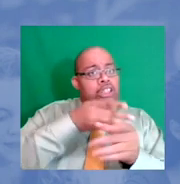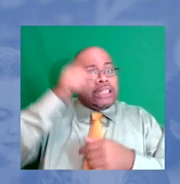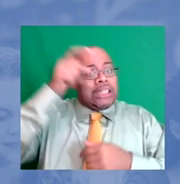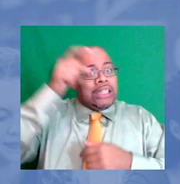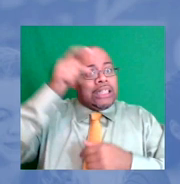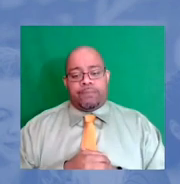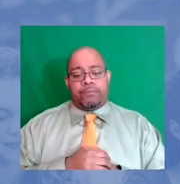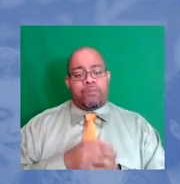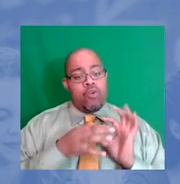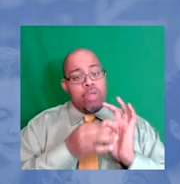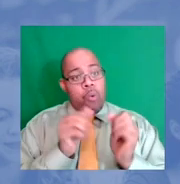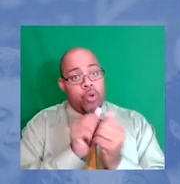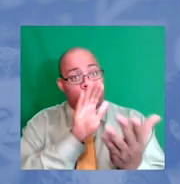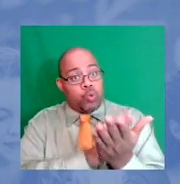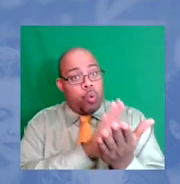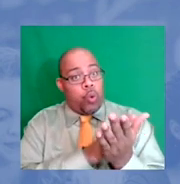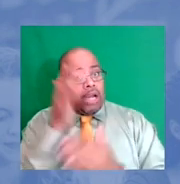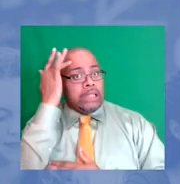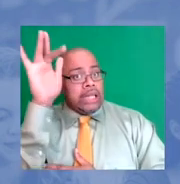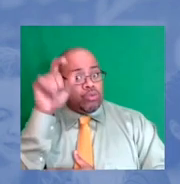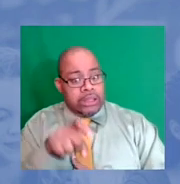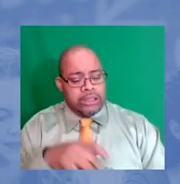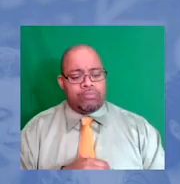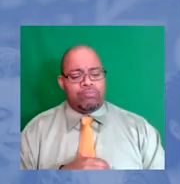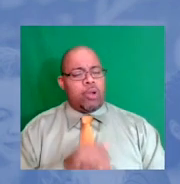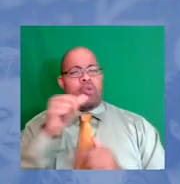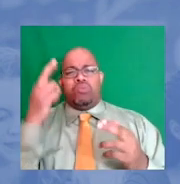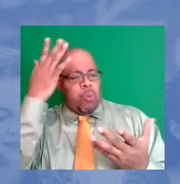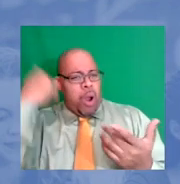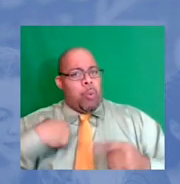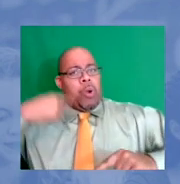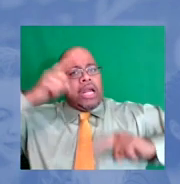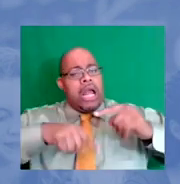AND INTELLECTUAL NEEDS THERE'S NO REASON WHY CAN'T PRODUCE BETTER OUTCOMES ALL KINDS OF